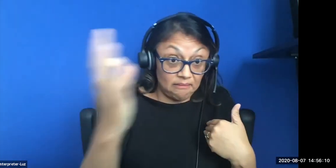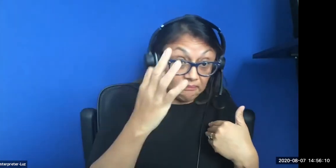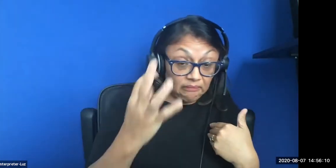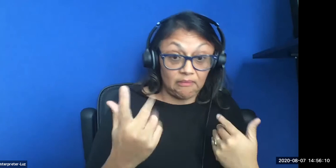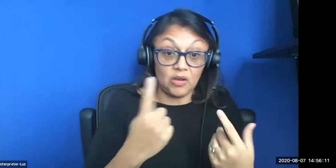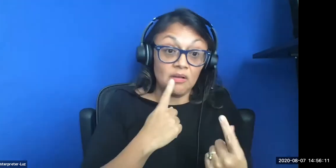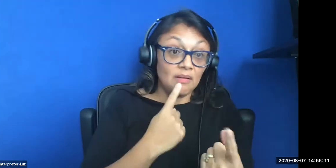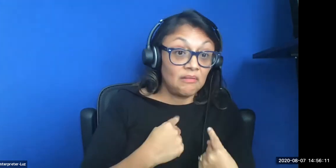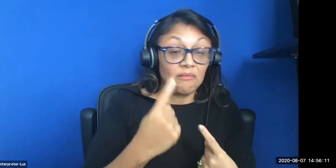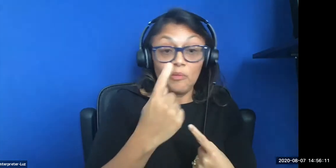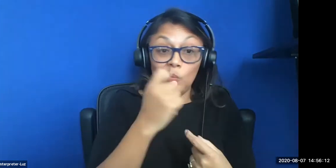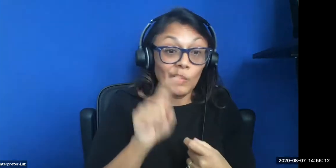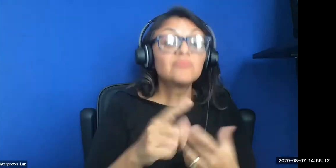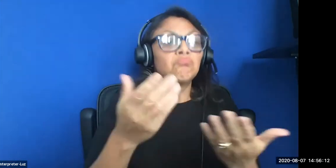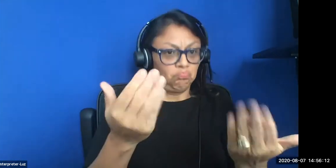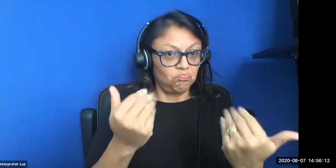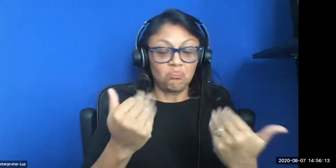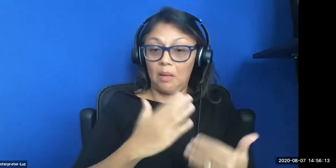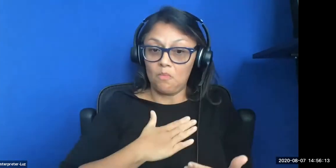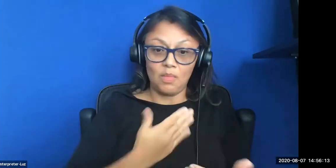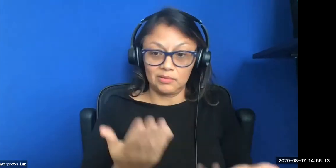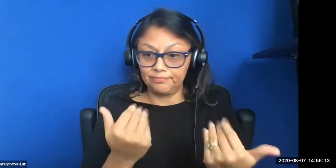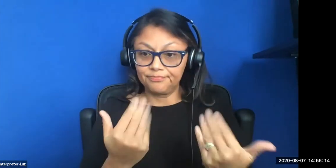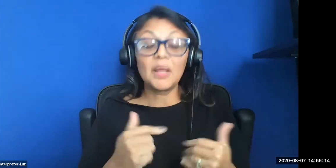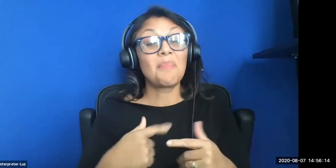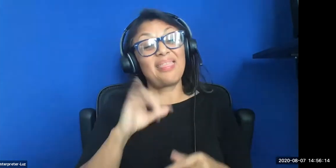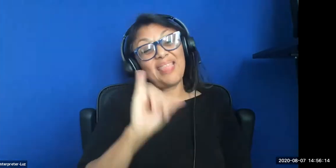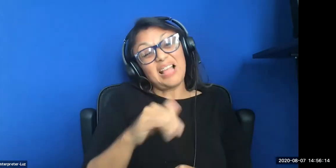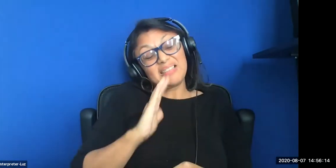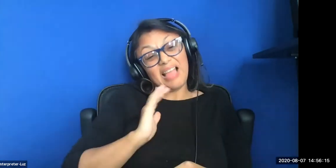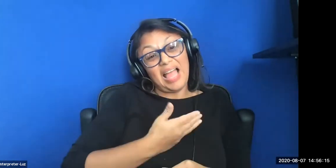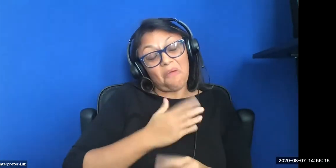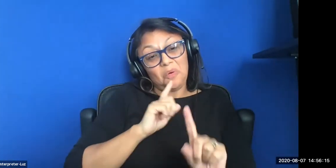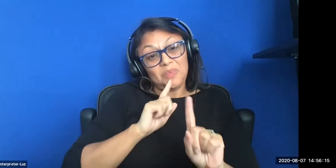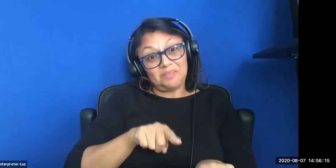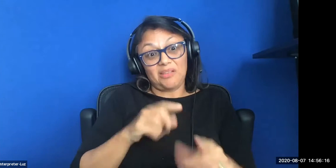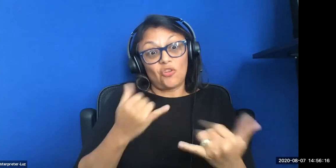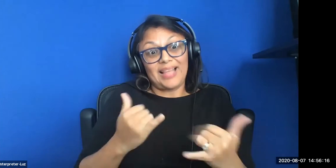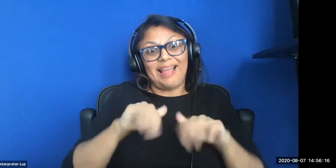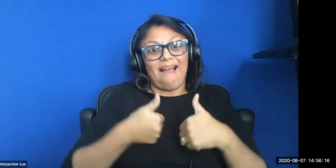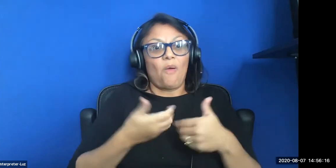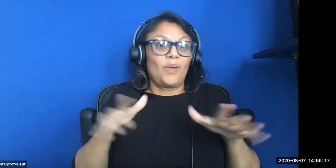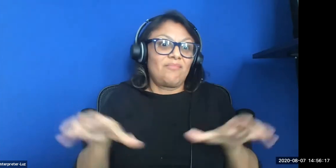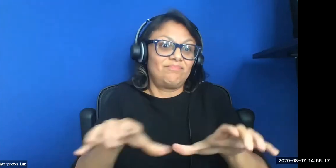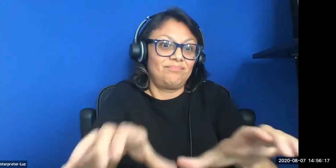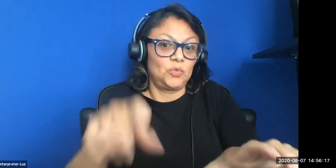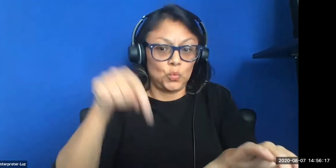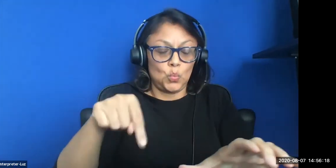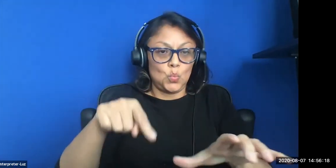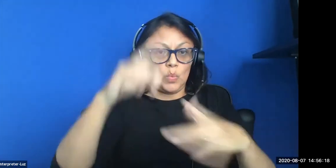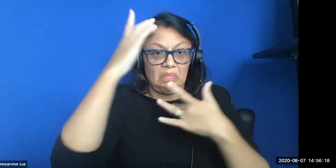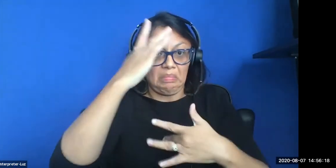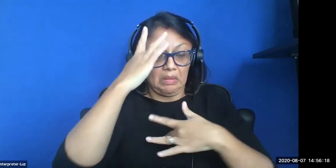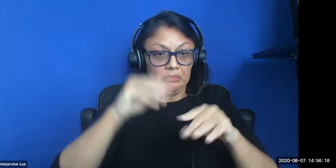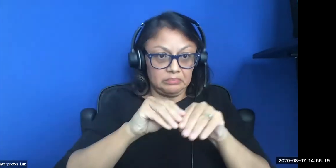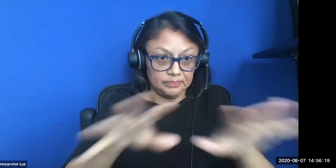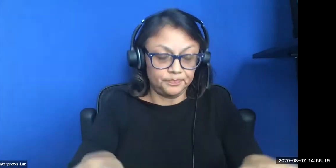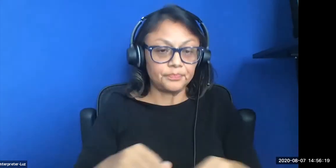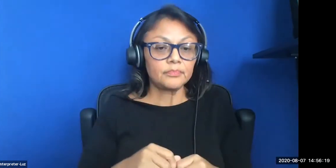Channelle Charest: But that has kind of been our response to the pandemic. And the reason I named the the talk today. No one is coming to save you, is not to be like